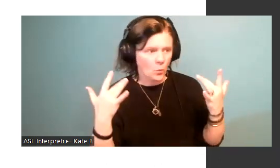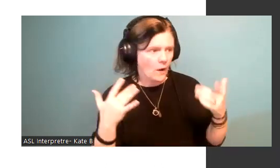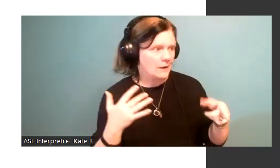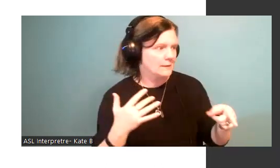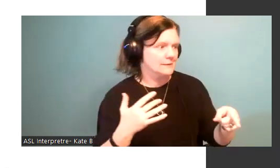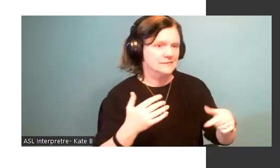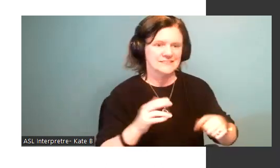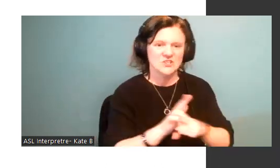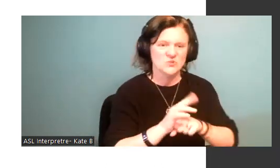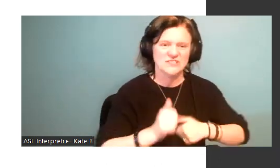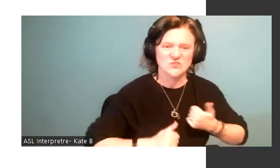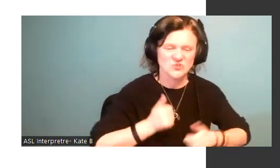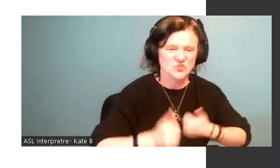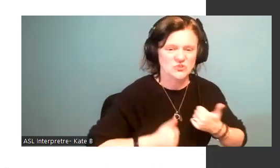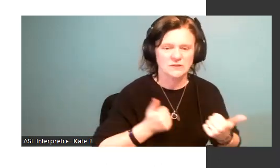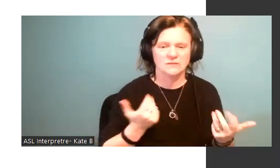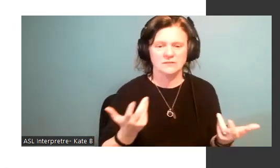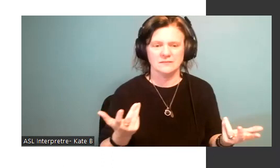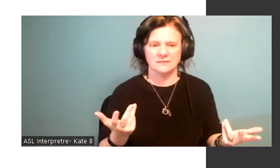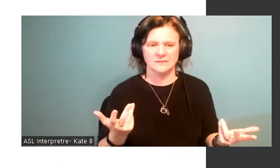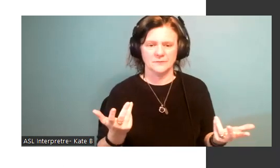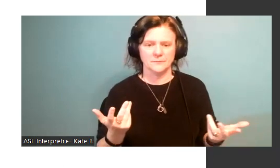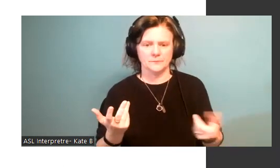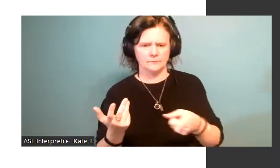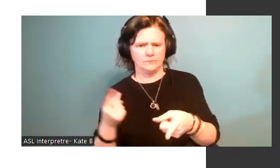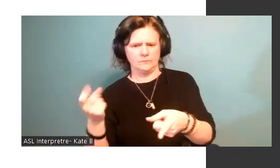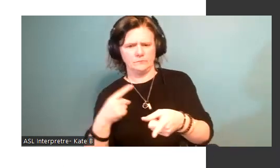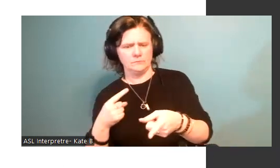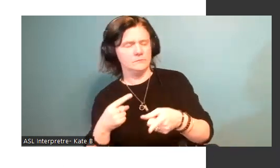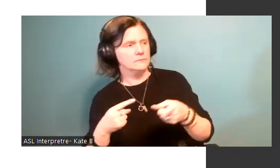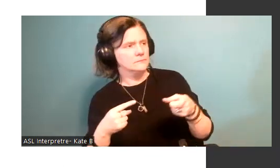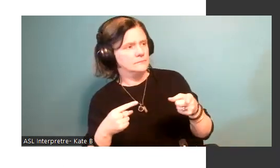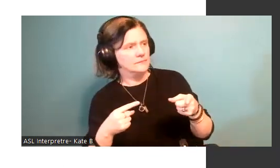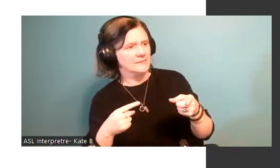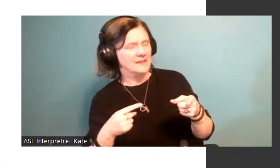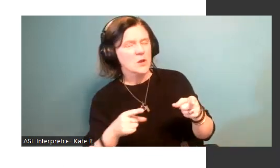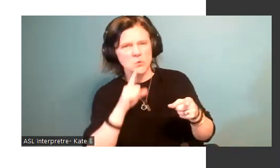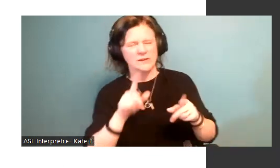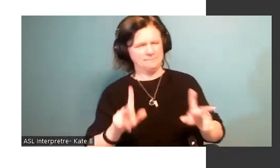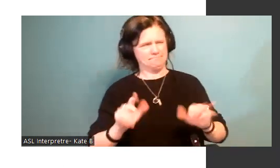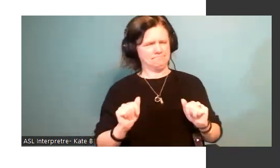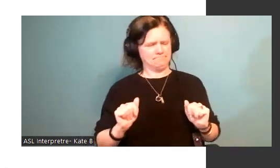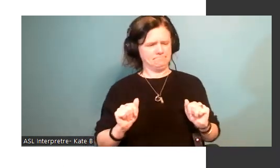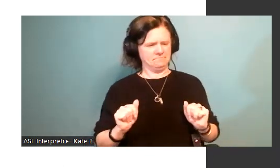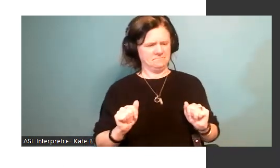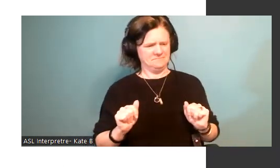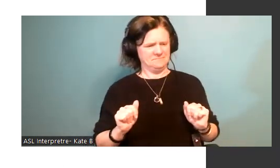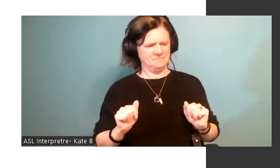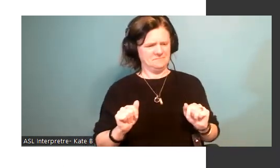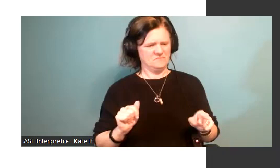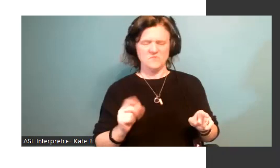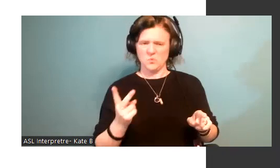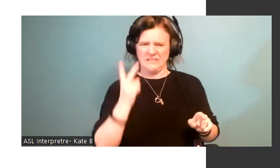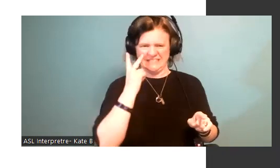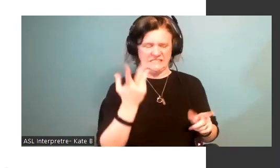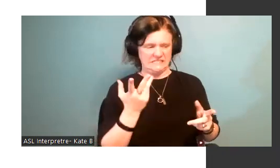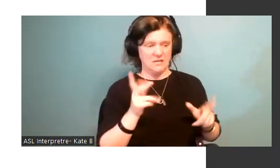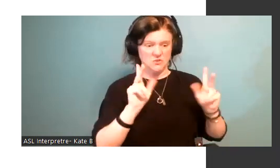frustration or confusing, because it is like, why